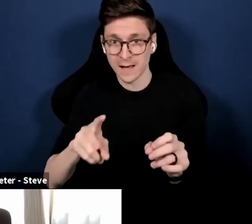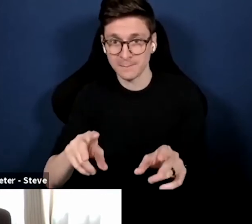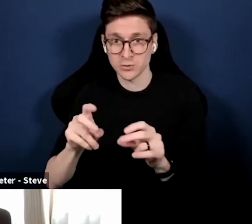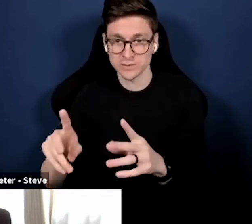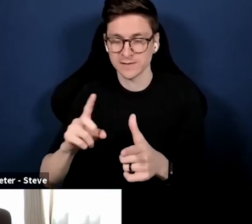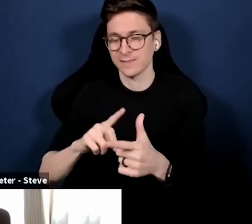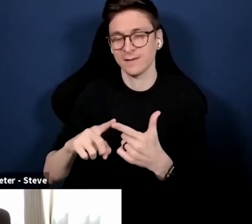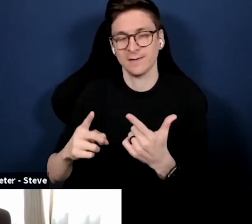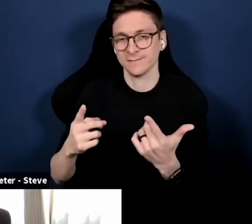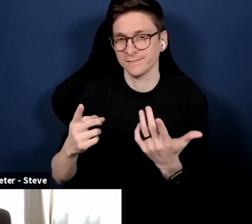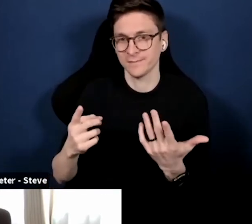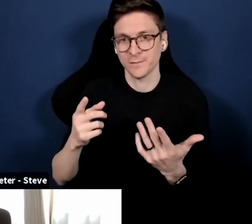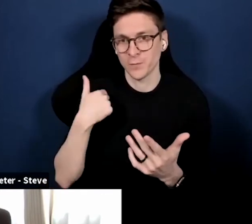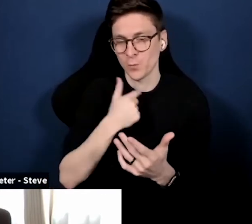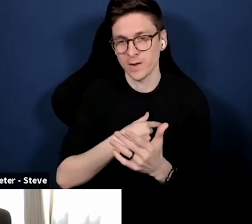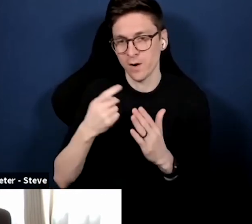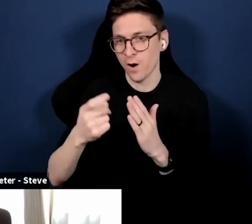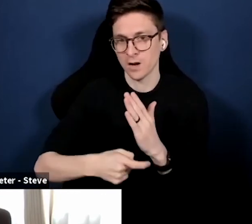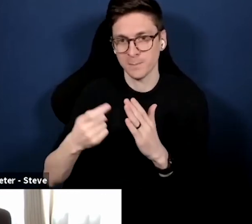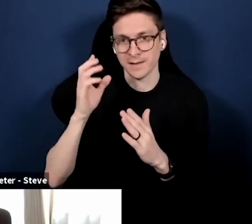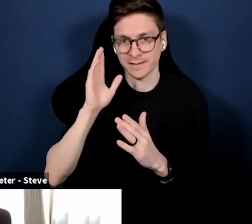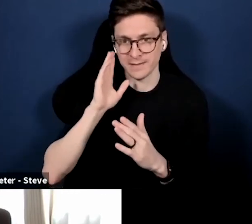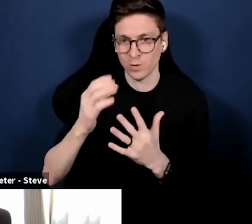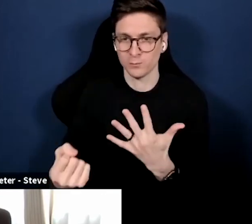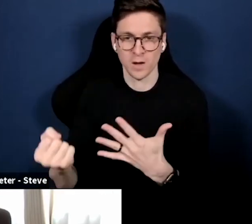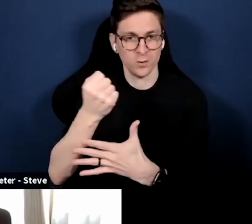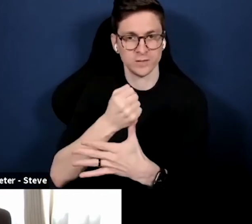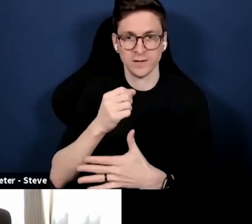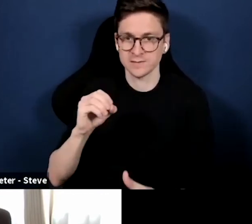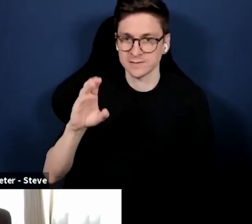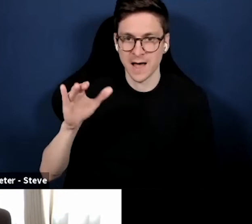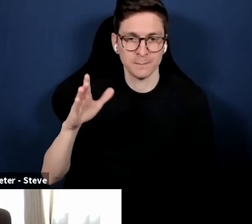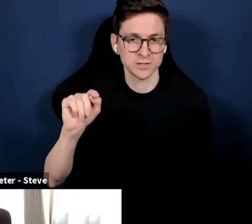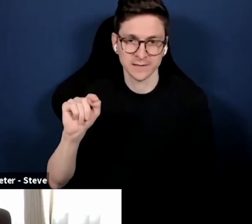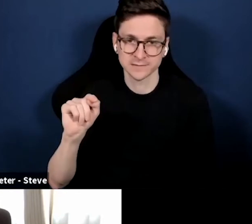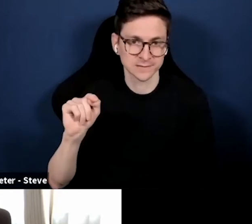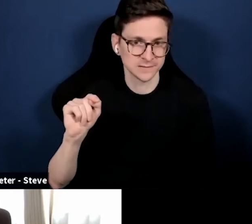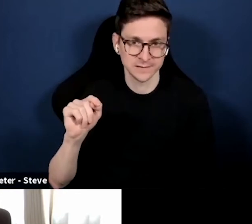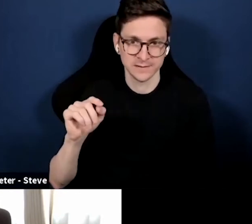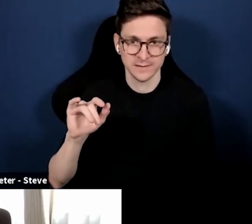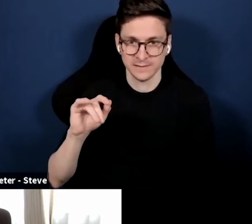a way that we'll we'll realize that something's an object it's actually a solid thing which is